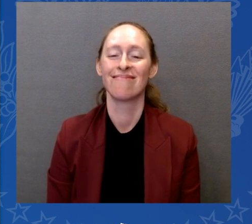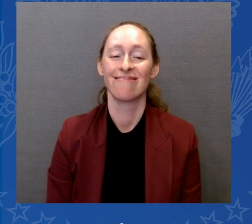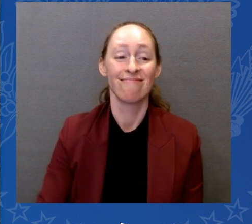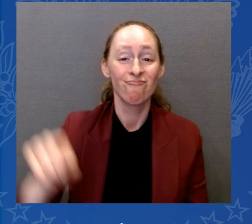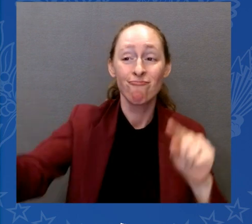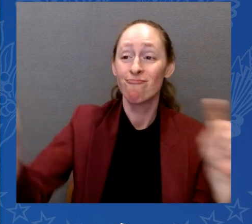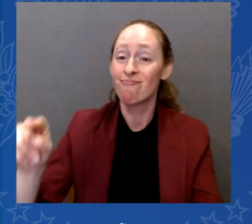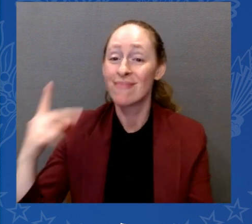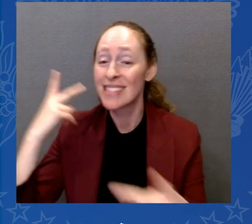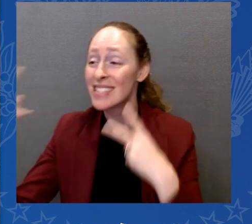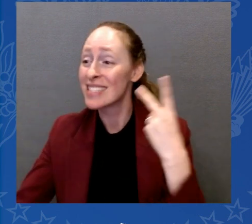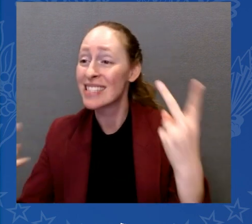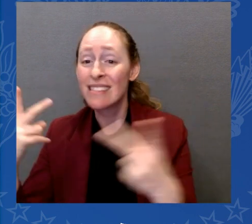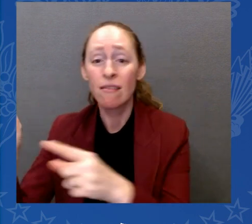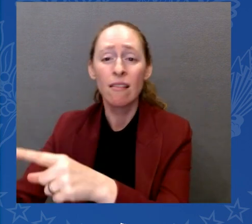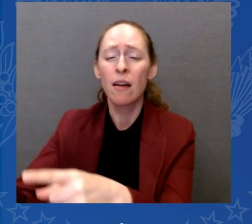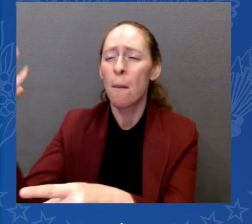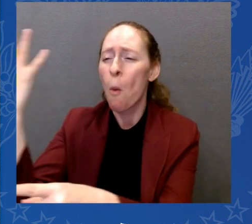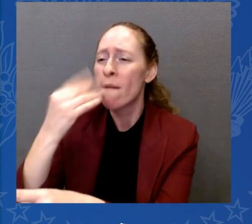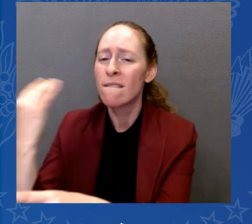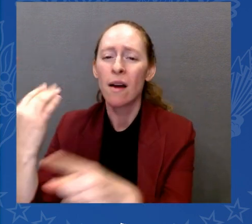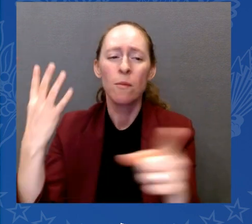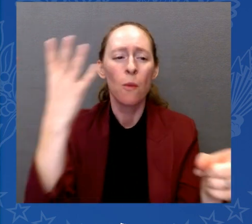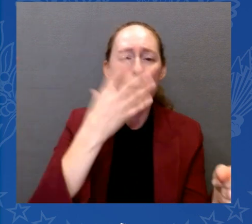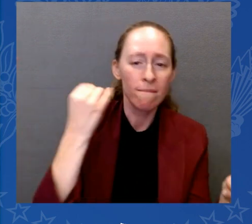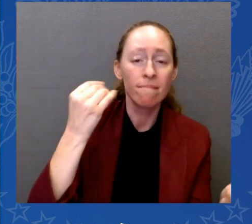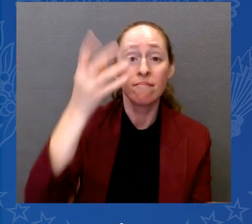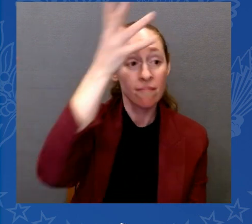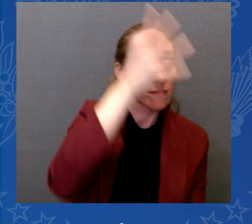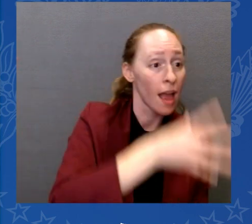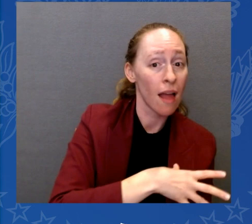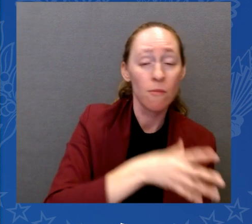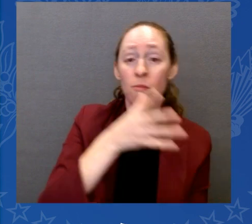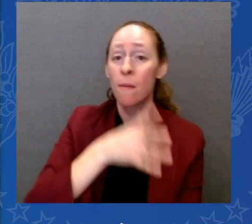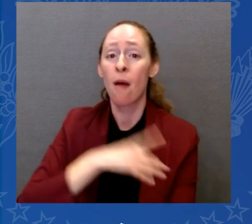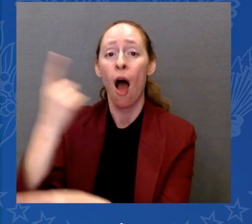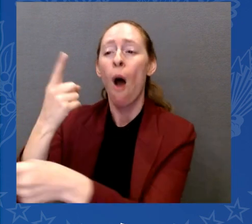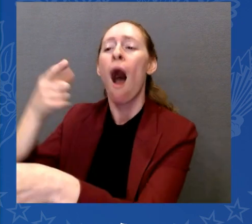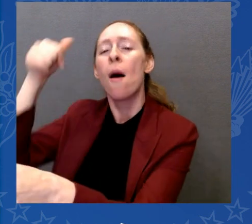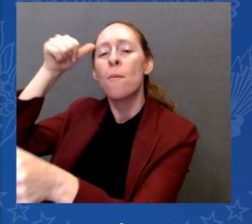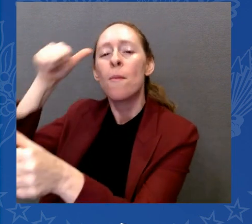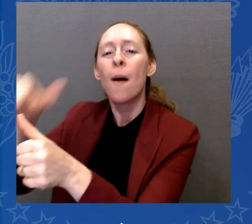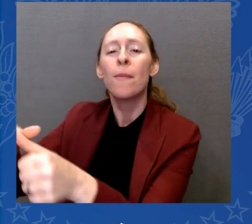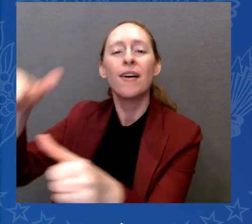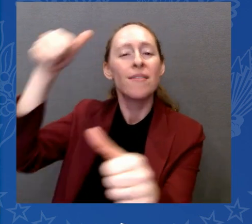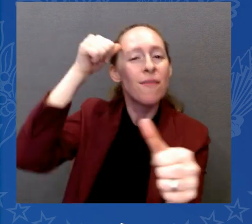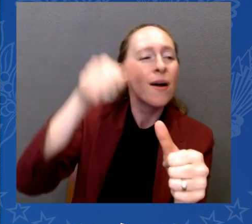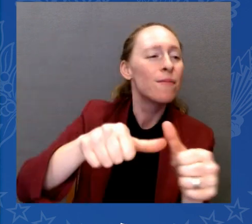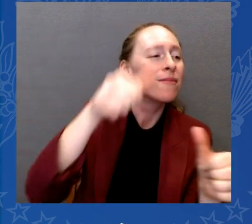[his] heart and mind the image of the ideal place, the right place, the one true home,